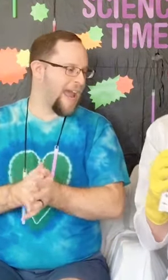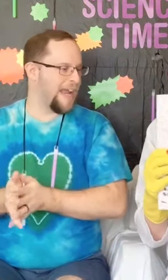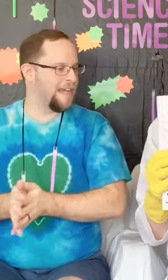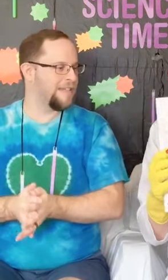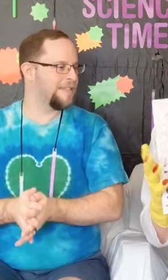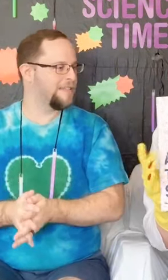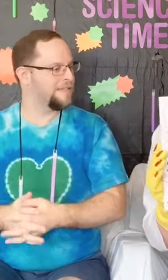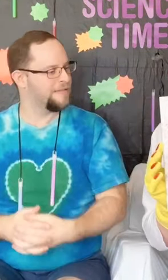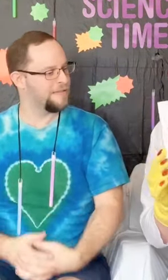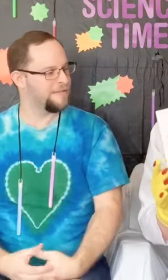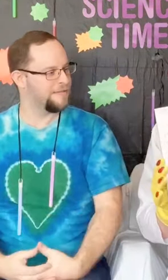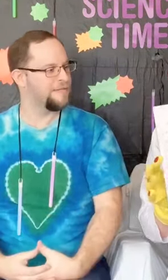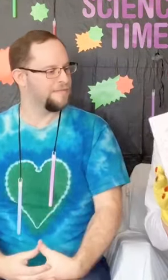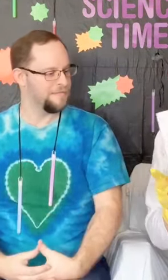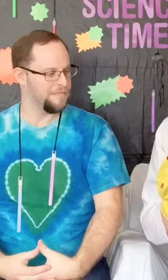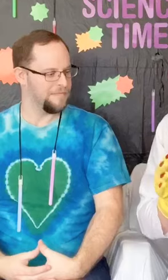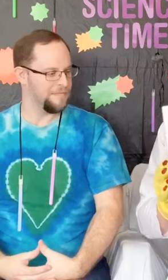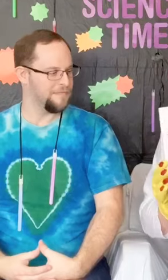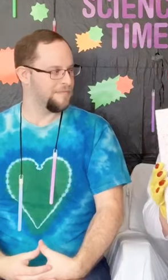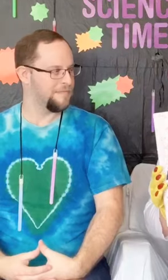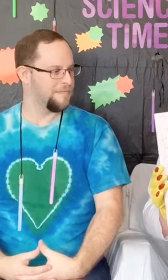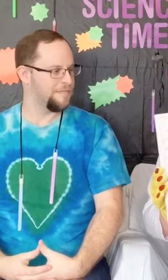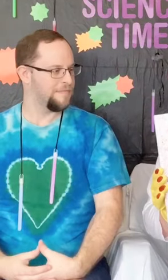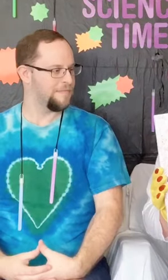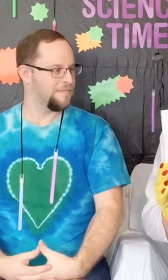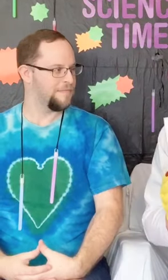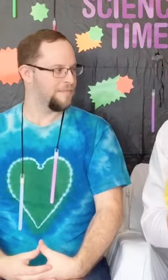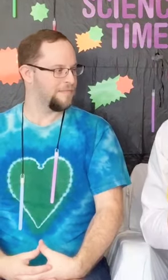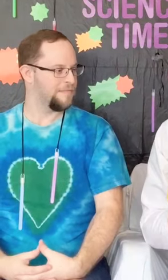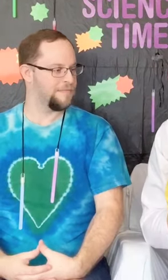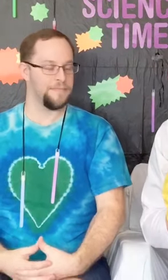It's called Ada Twist, Scientist. And we are going to be doing something